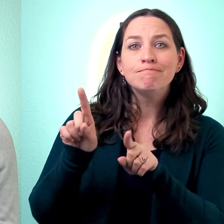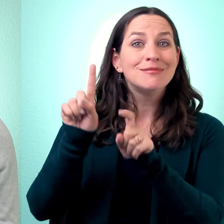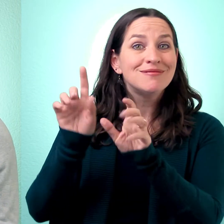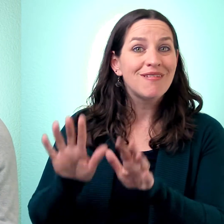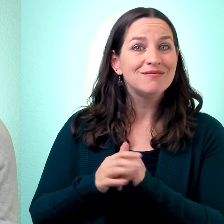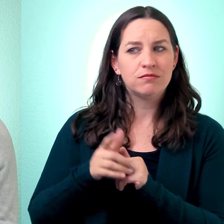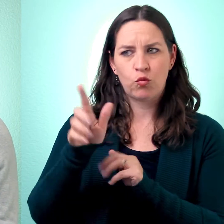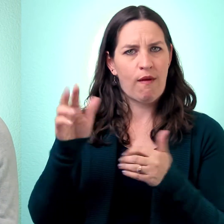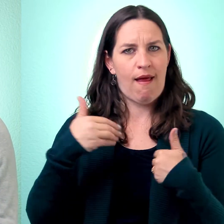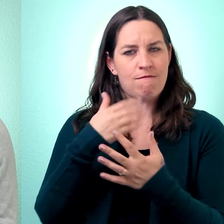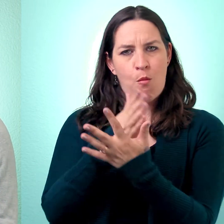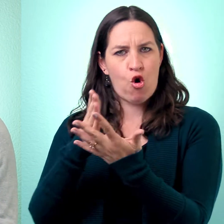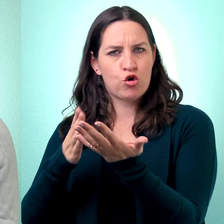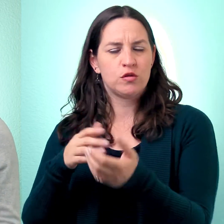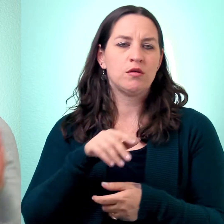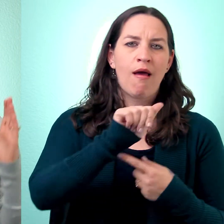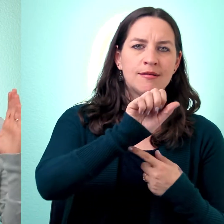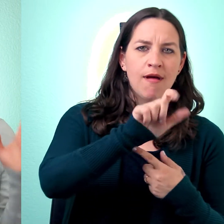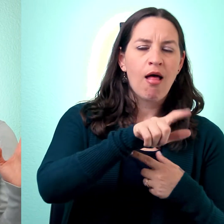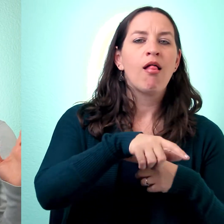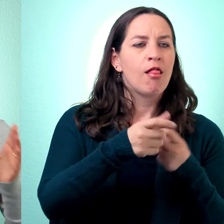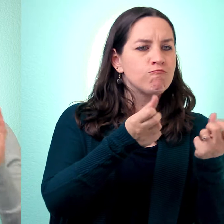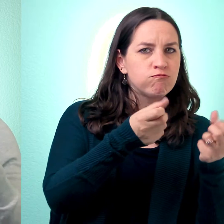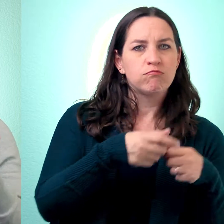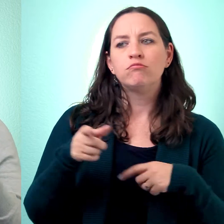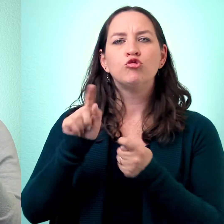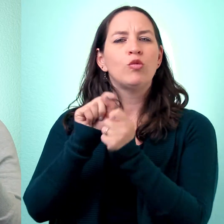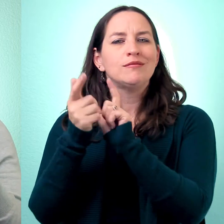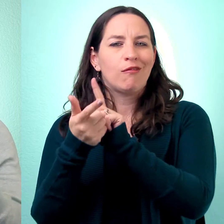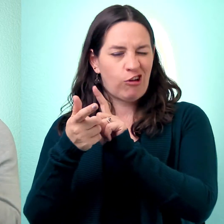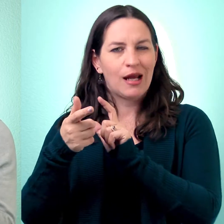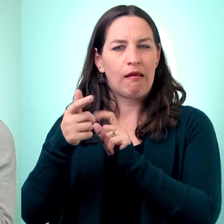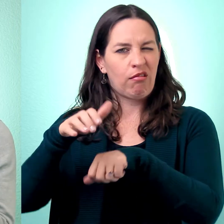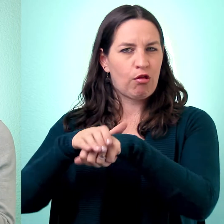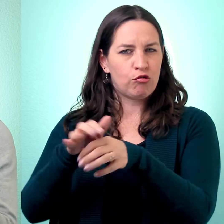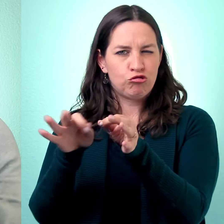know that the test is set up as ASL and English or transliterating,